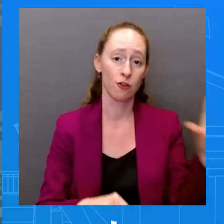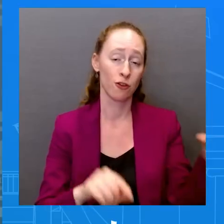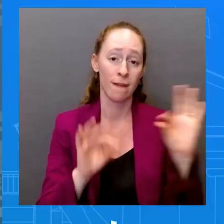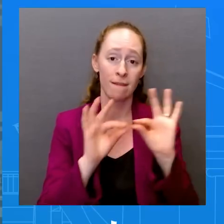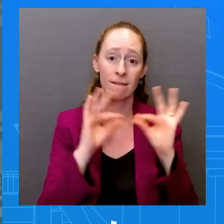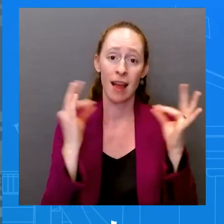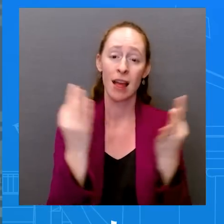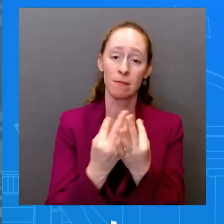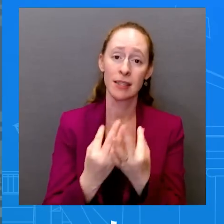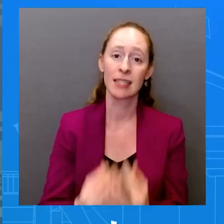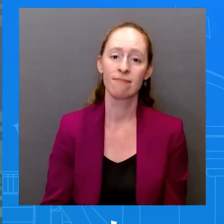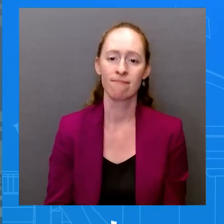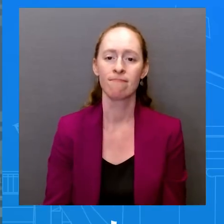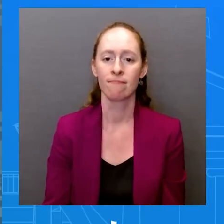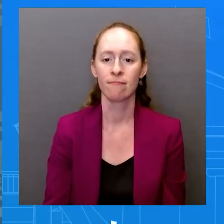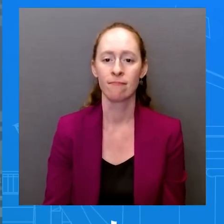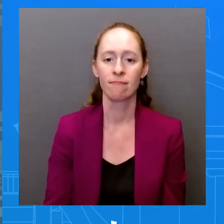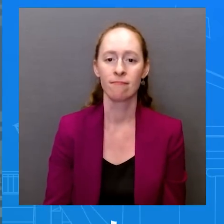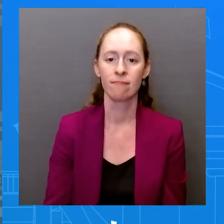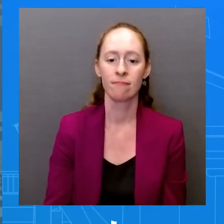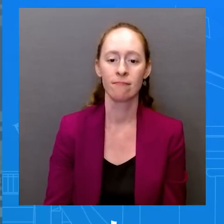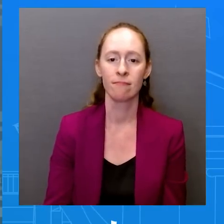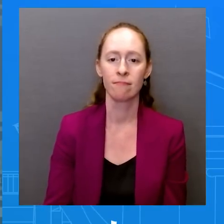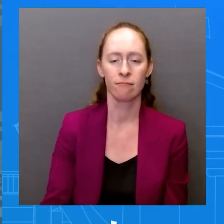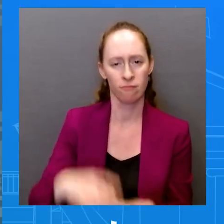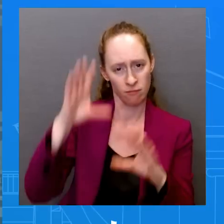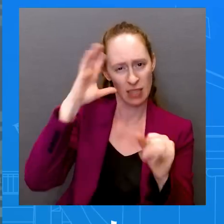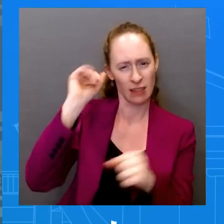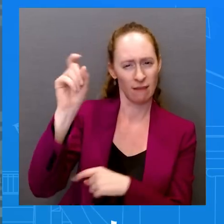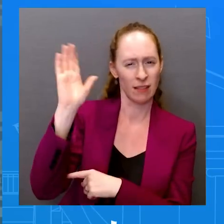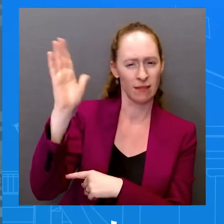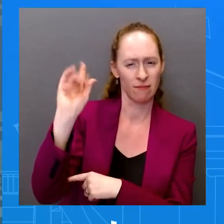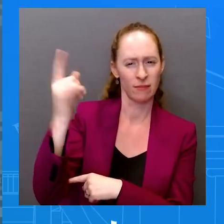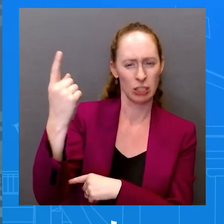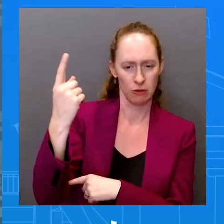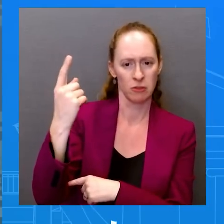And with that, I'll see you guys on Monday. Thank you.